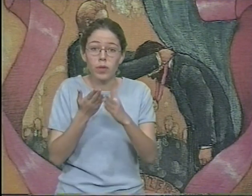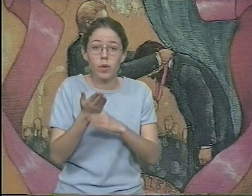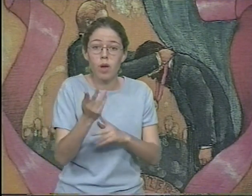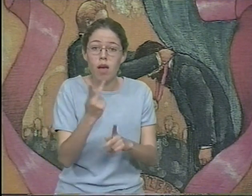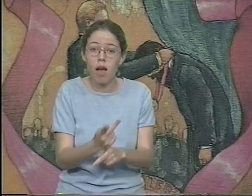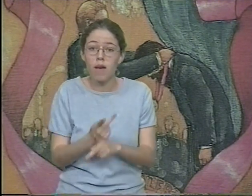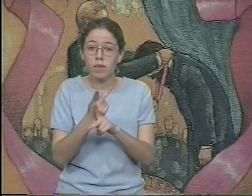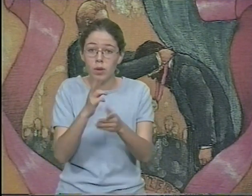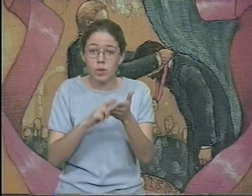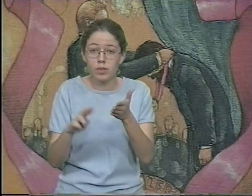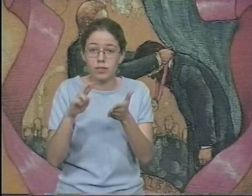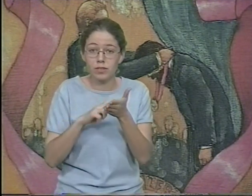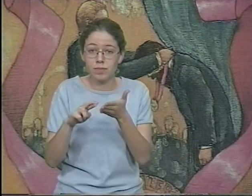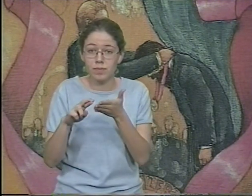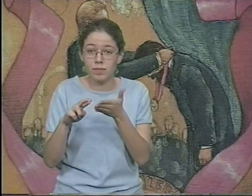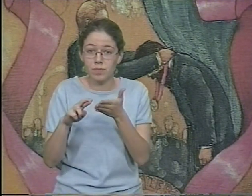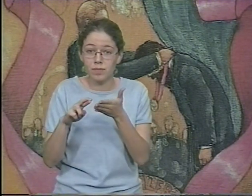through careful research.